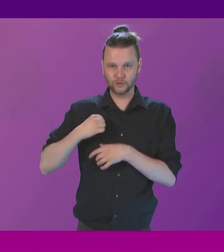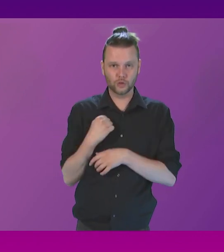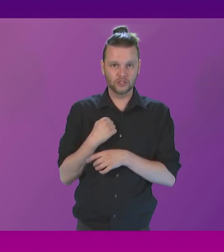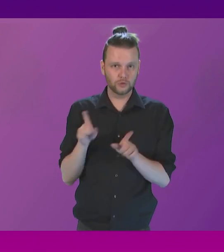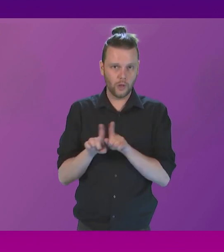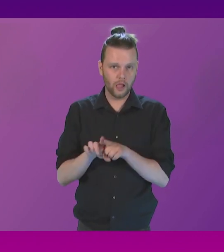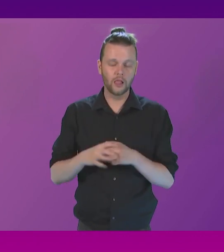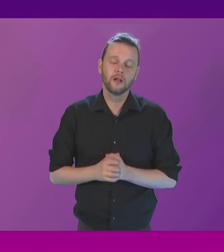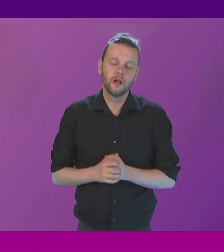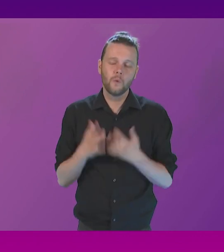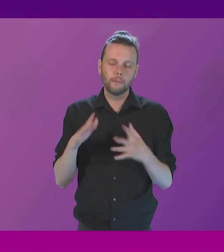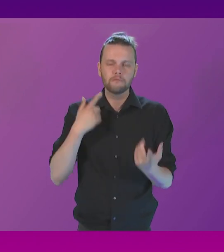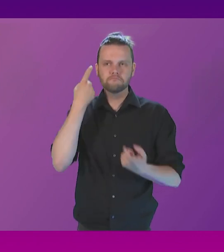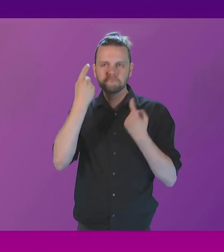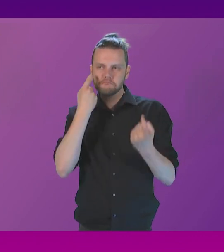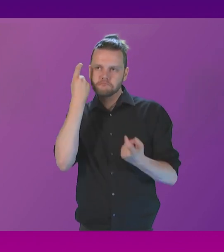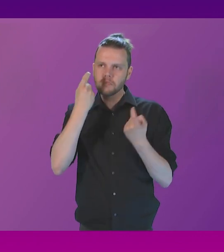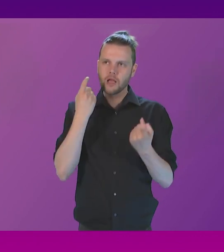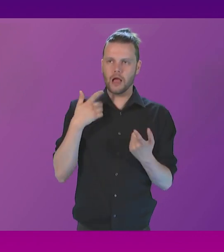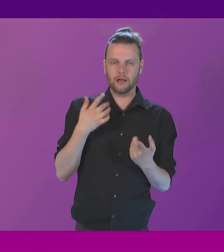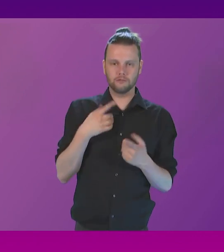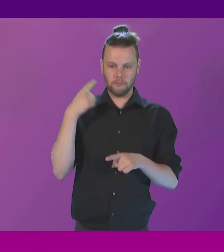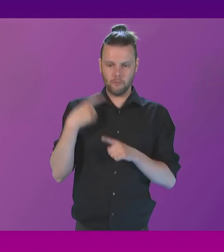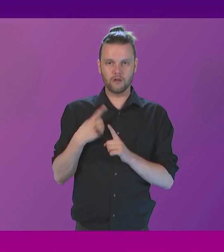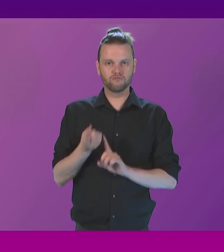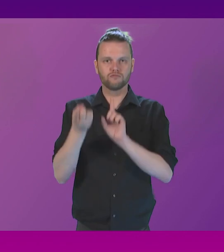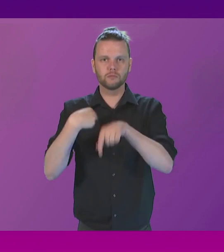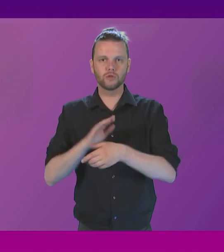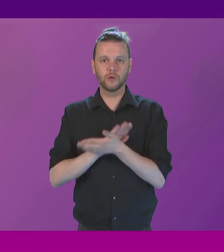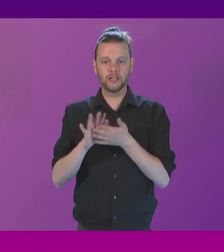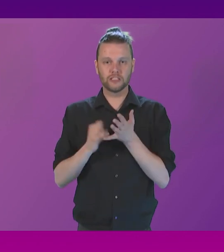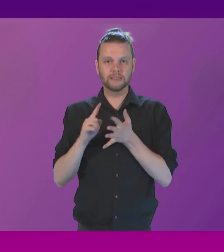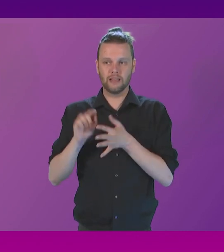We have considered, and we have promptly responded to, the HSE’s recommendations